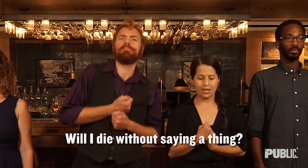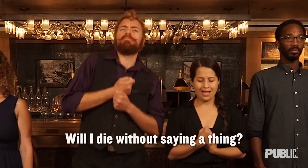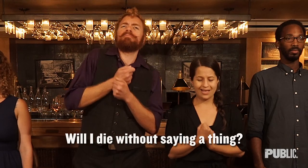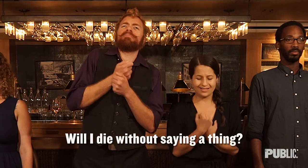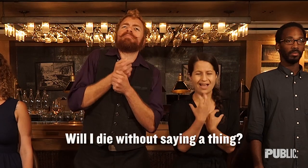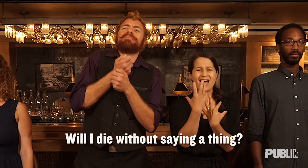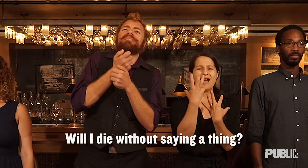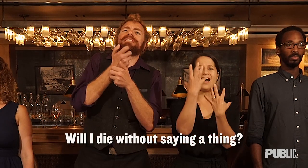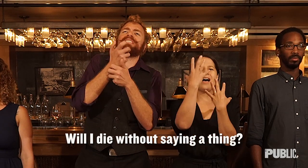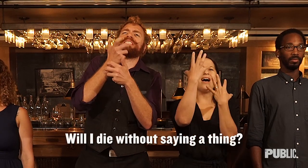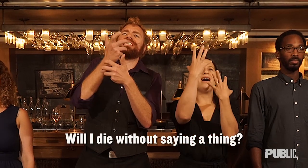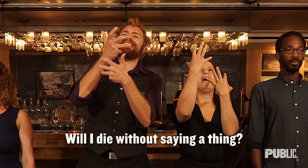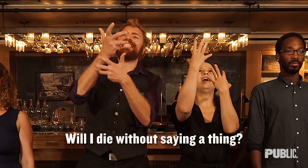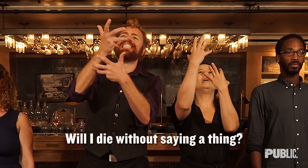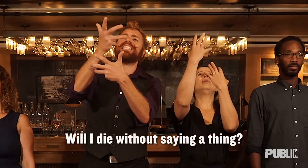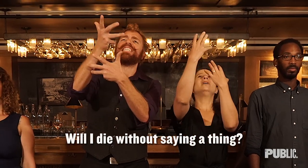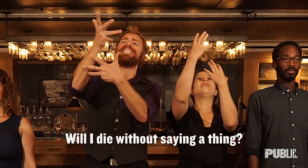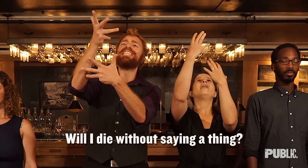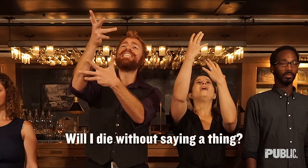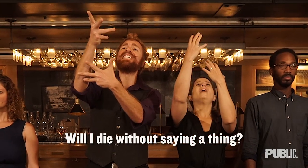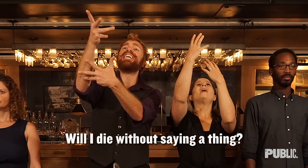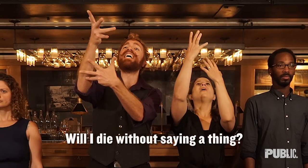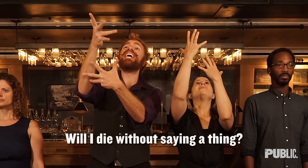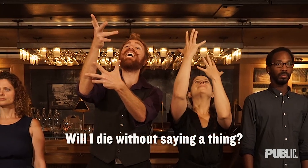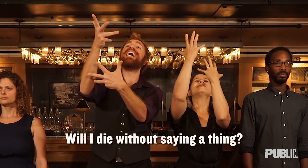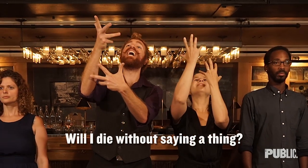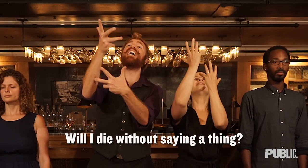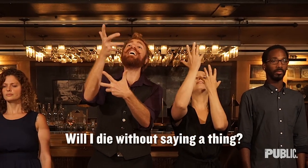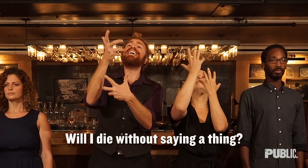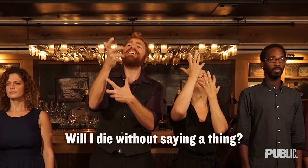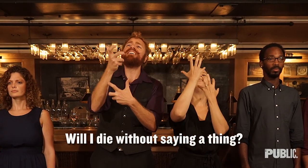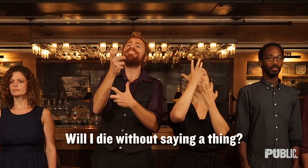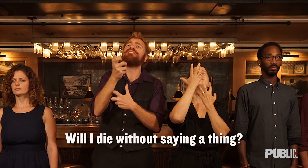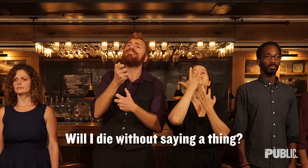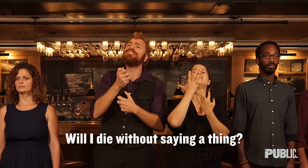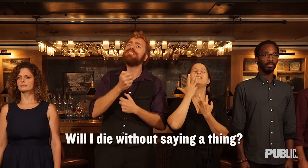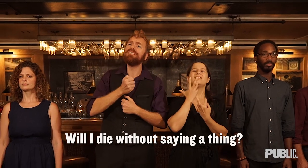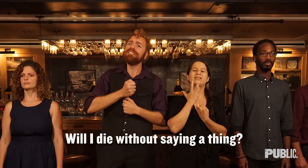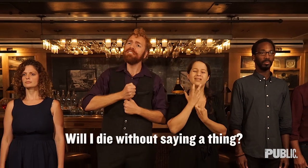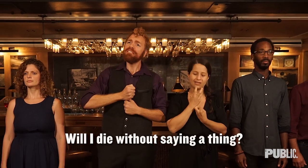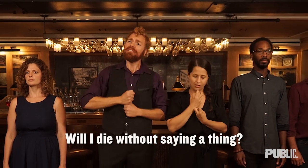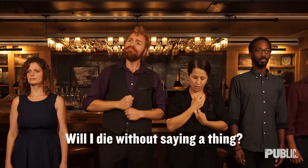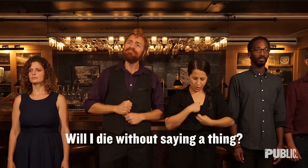(SINGING) Will I die without saying a thing?